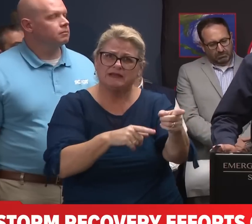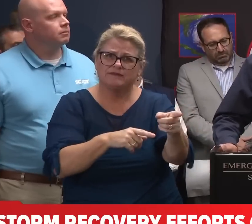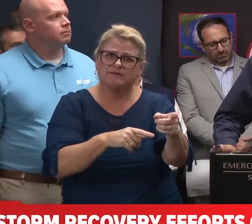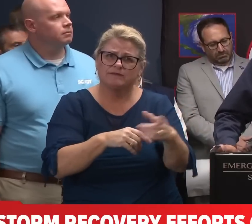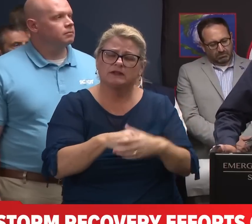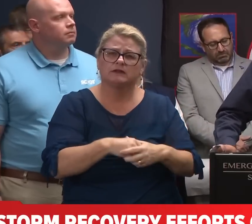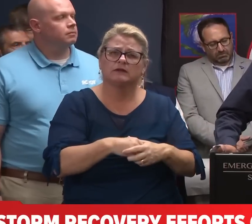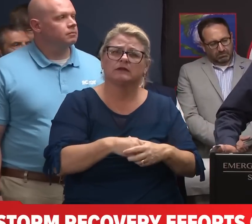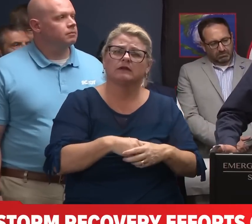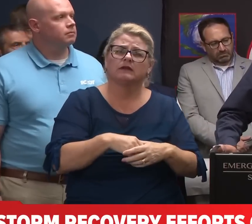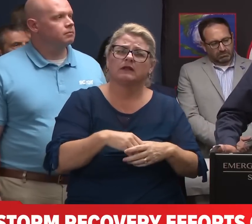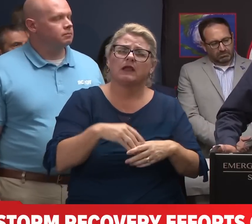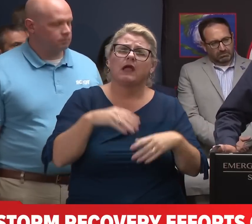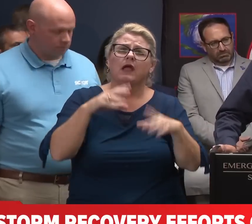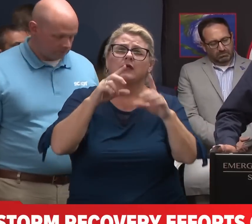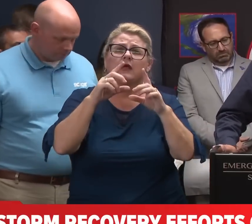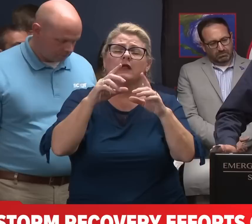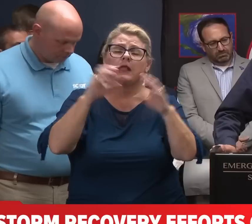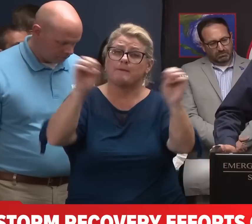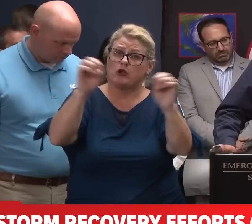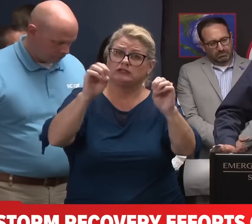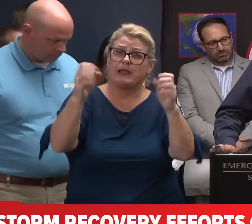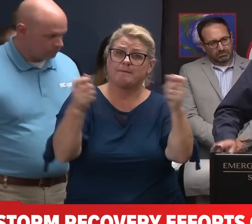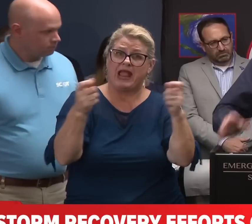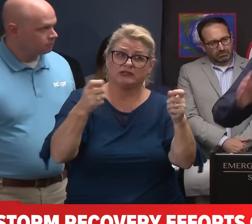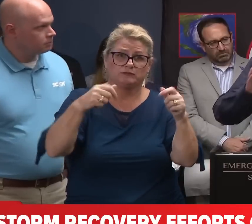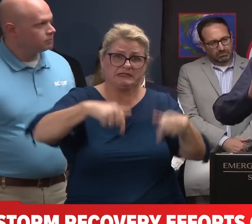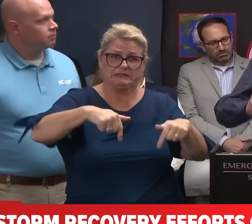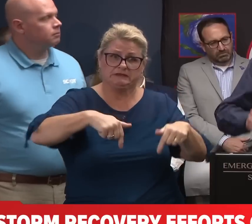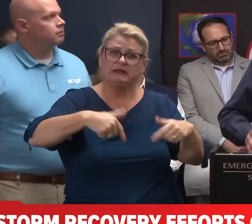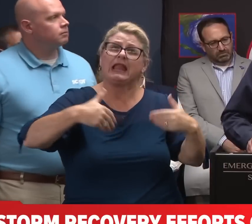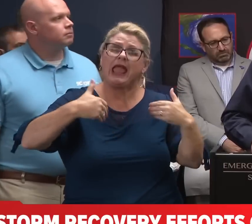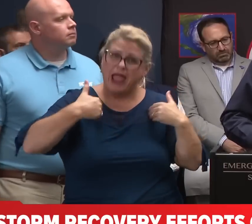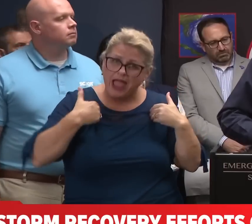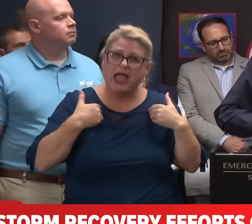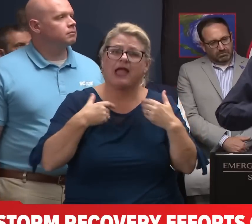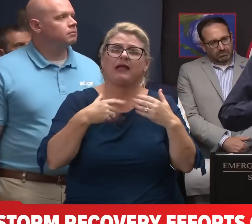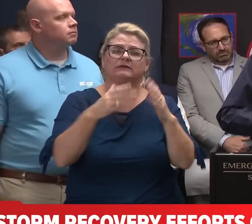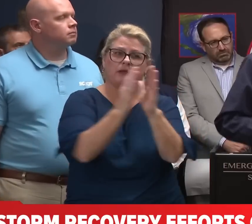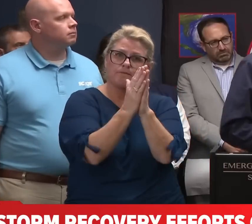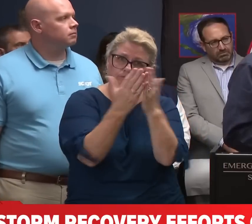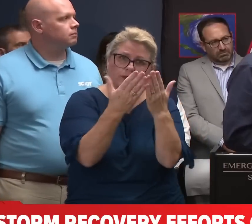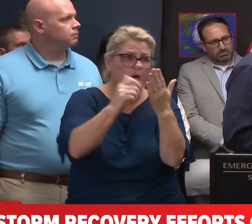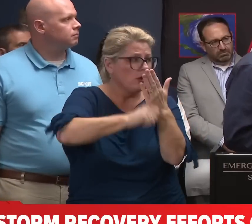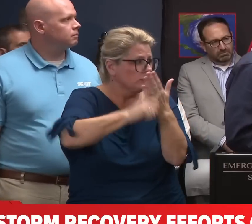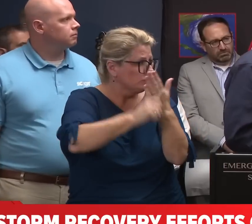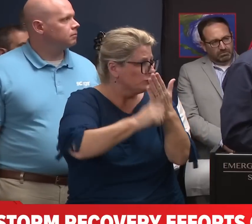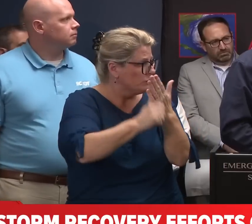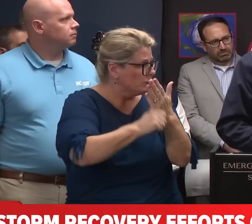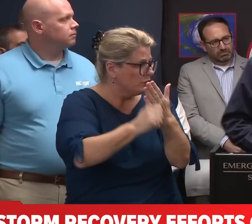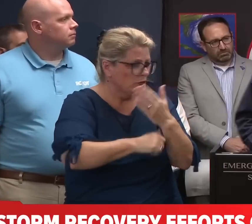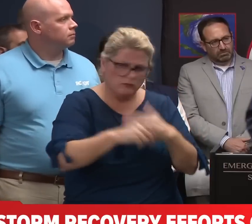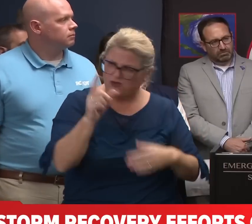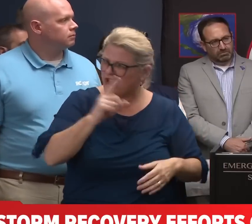department of the Management Emergency Management Division has a brochure. It's given out at what grocery stores is.